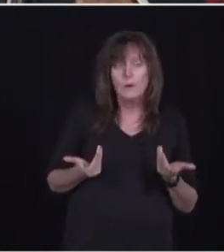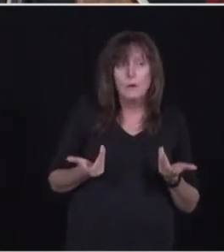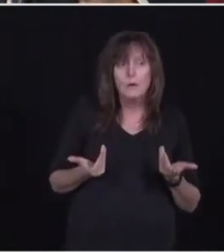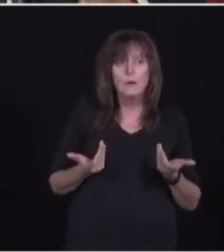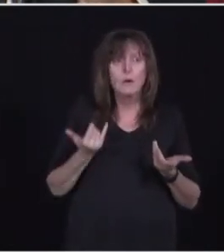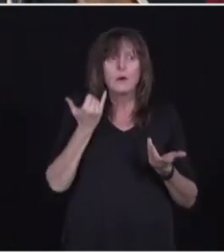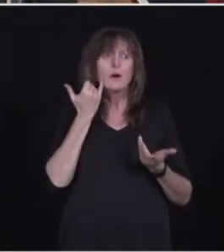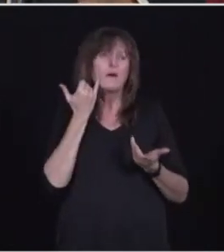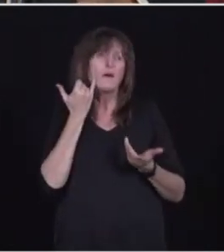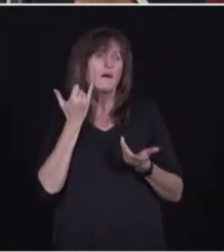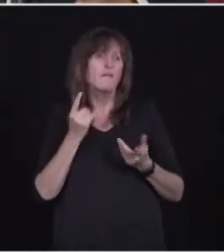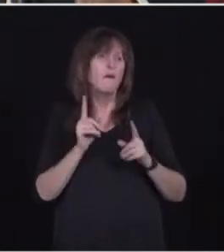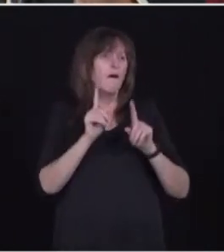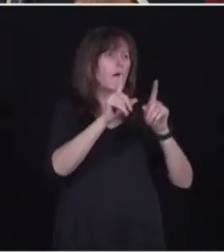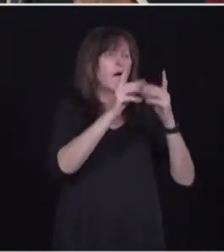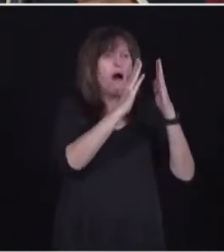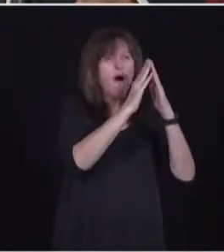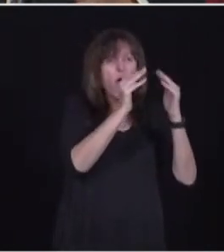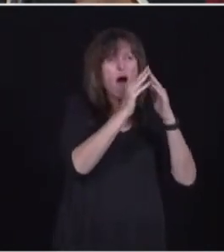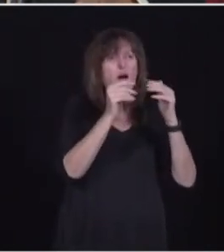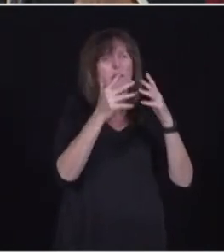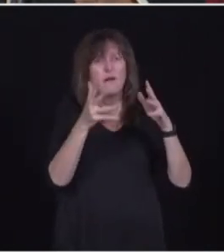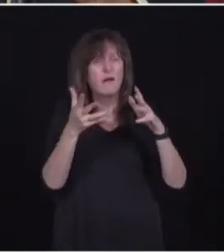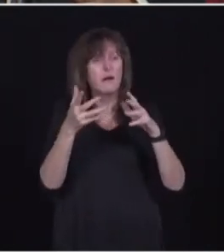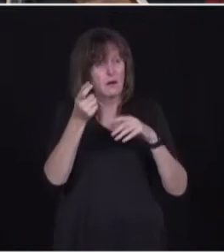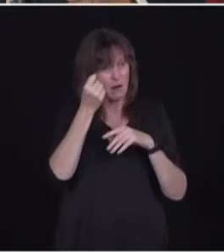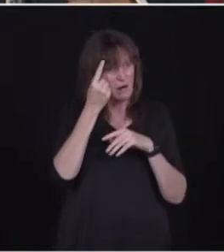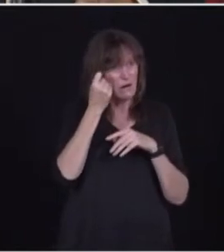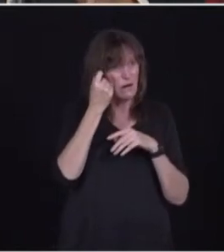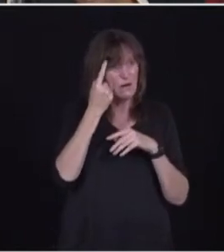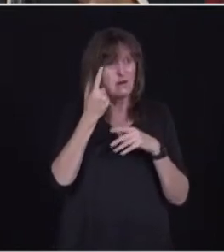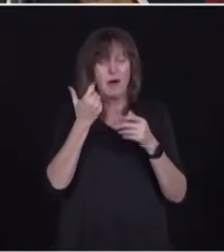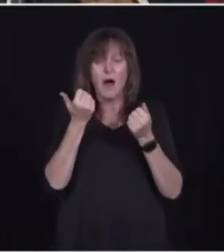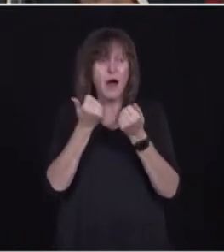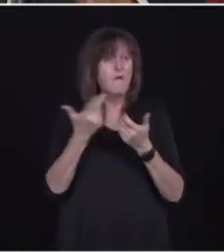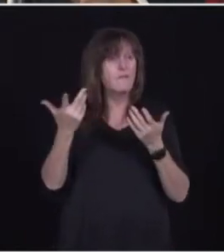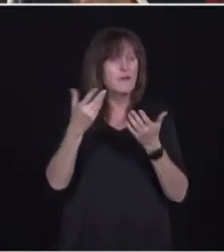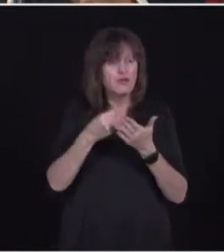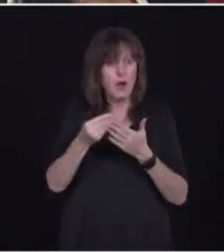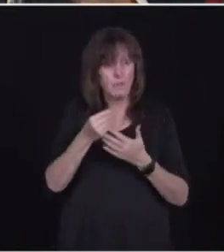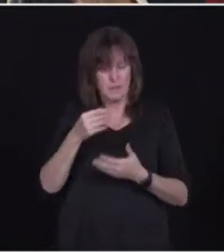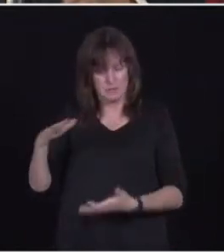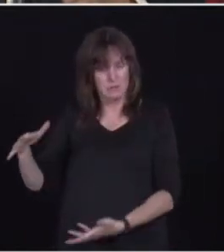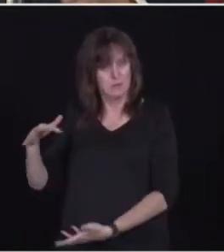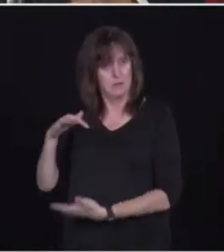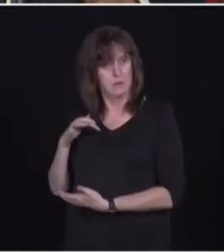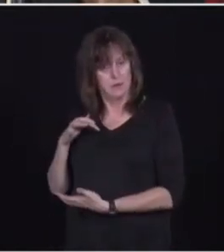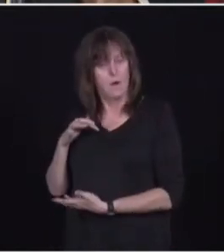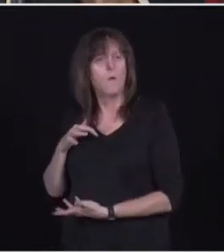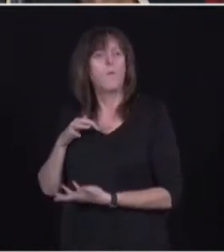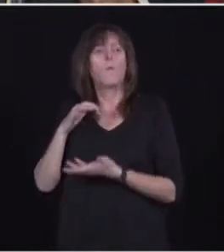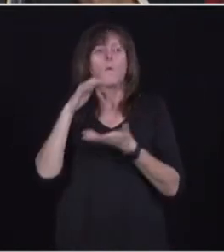checked at the guidelines, what I'm going to answer, all the people have been calling about this over the holidays, if you're